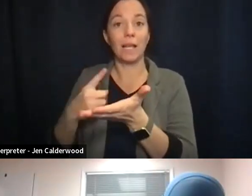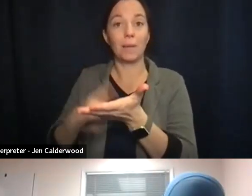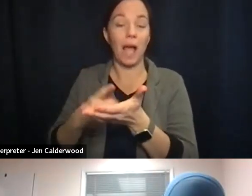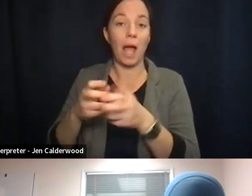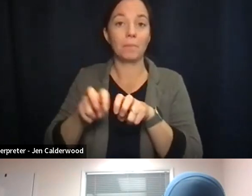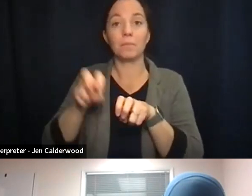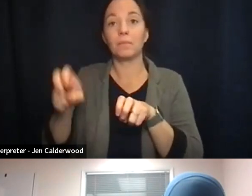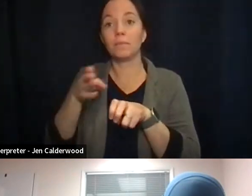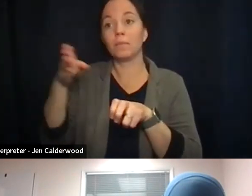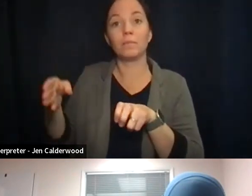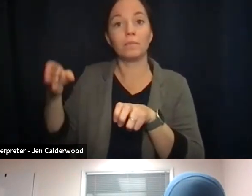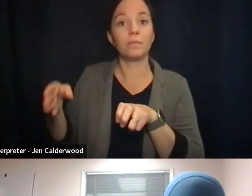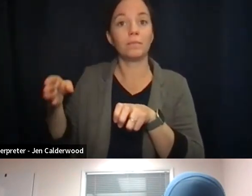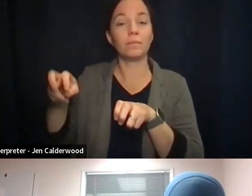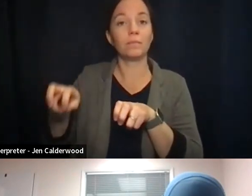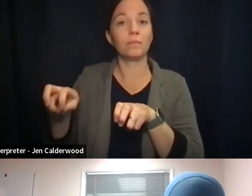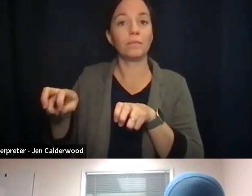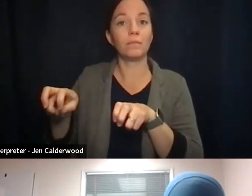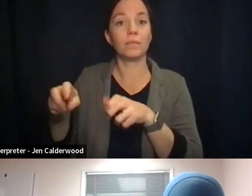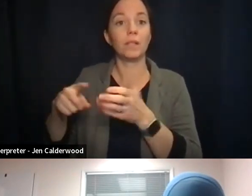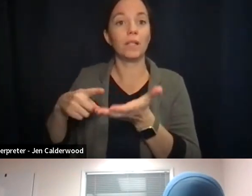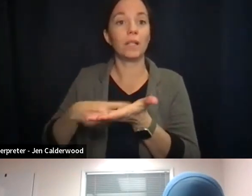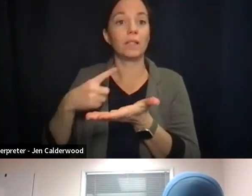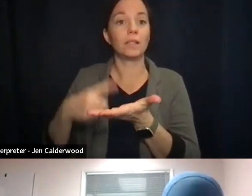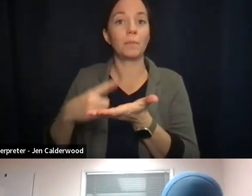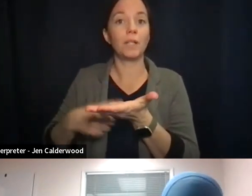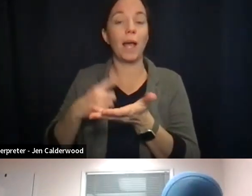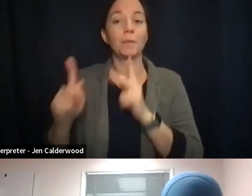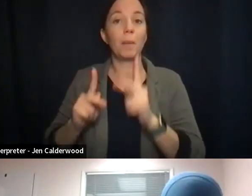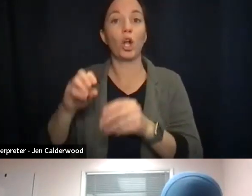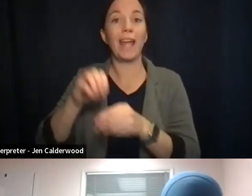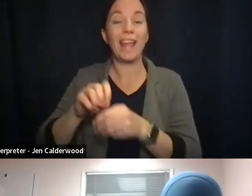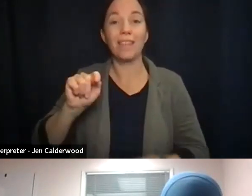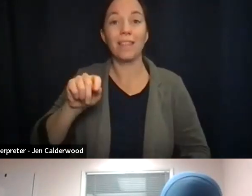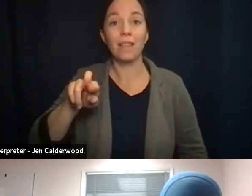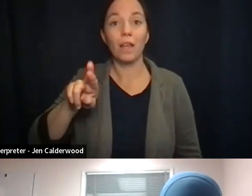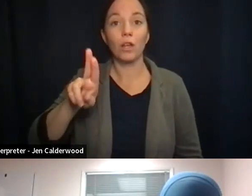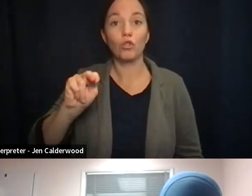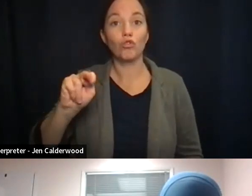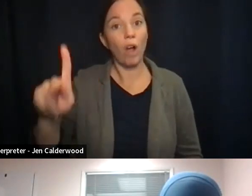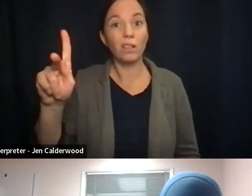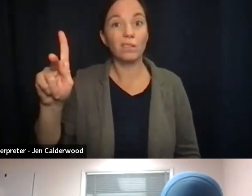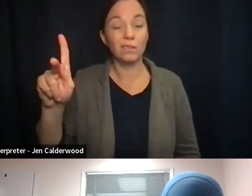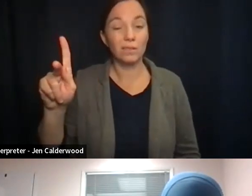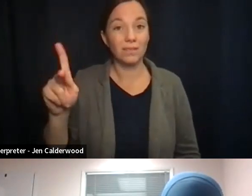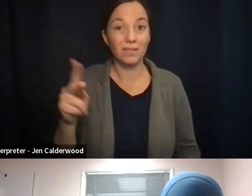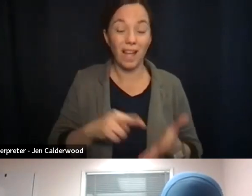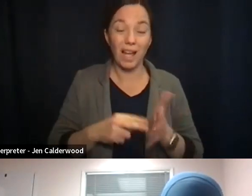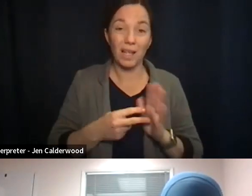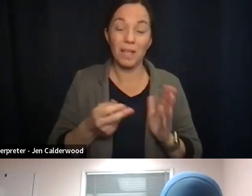And person centered I tend to say well sometimes you're in the back seat. I tend to say, well, you're sometimes during the backseat and sometimes you're in the passenger seat. And sometimes you're in the back of smmdz sometimes we find people in trunk.